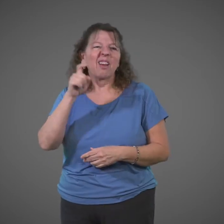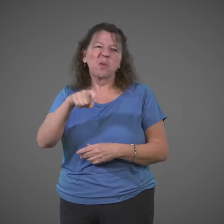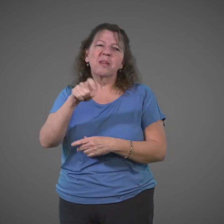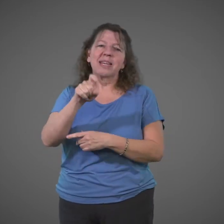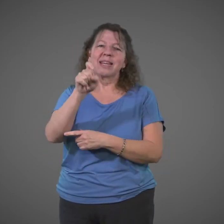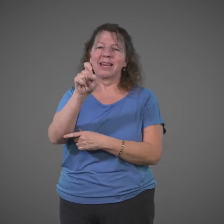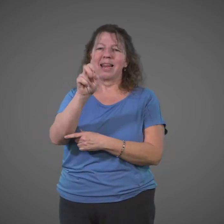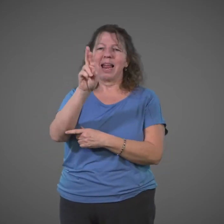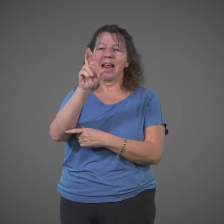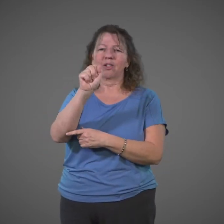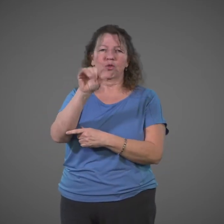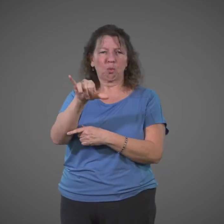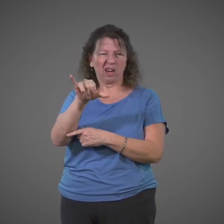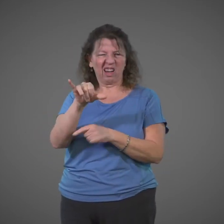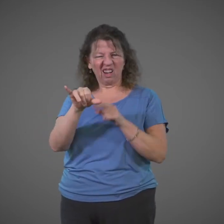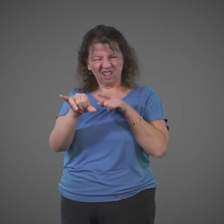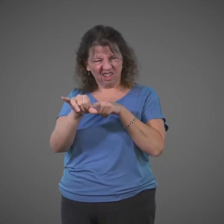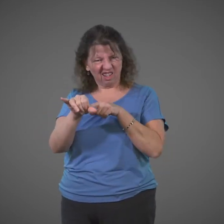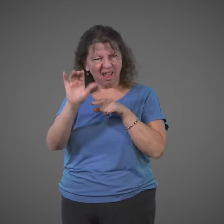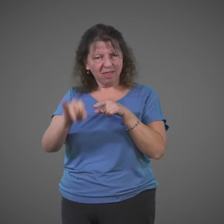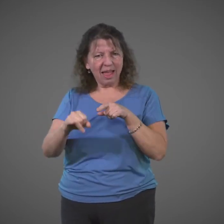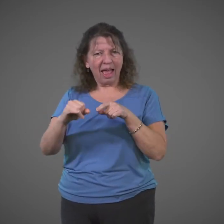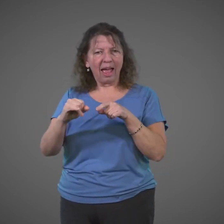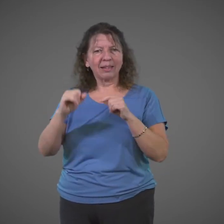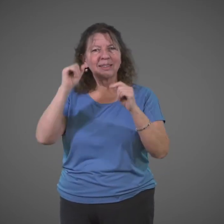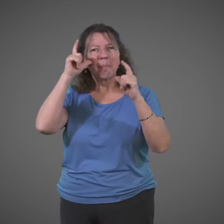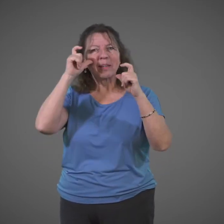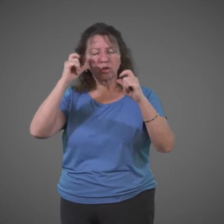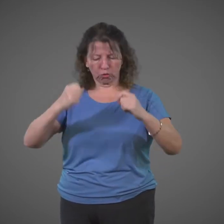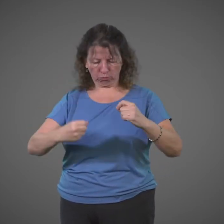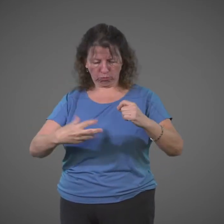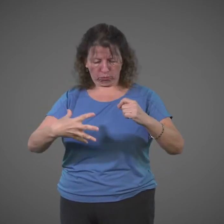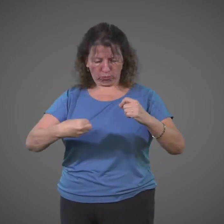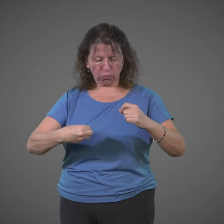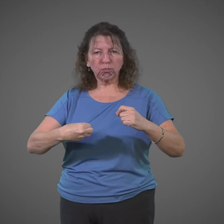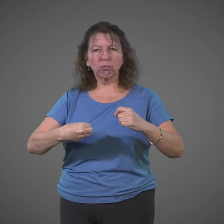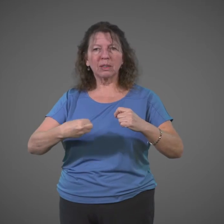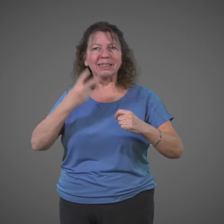The doctor may tell you to get an X-RAY, which is another way to get a picture of your heart.